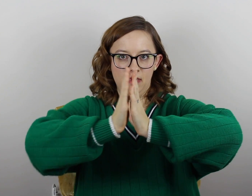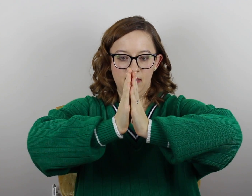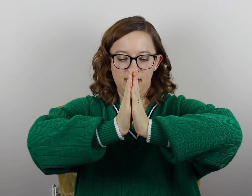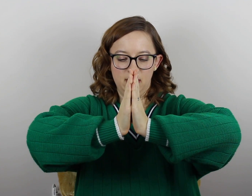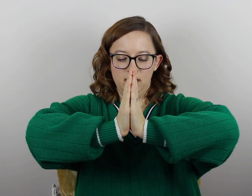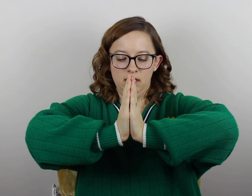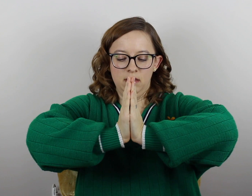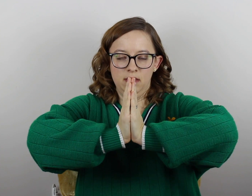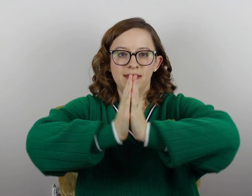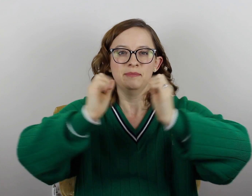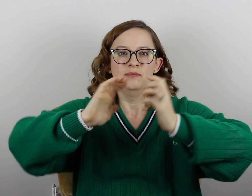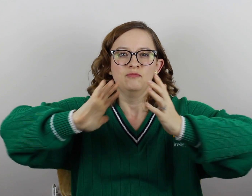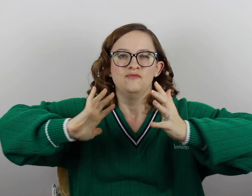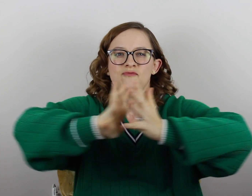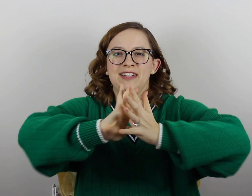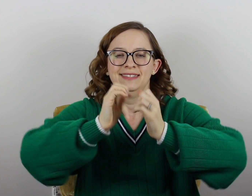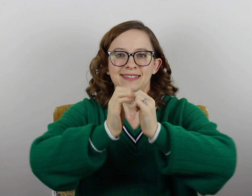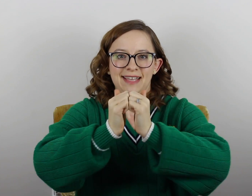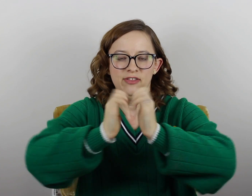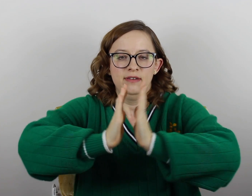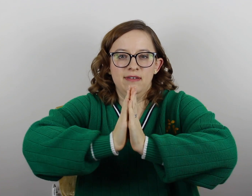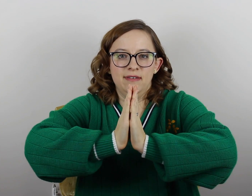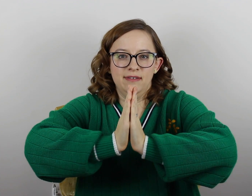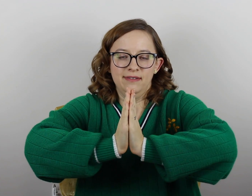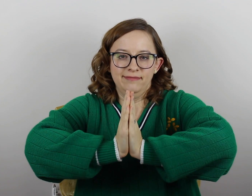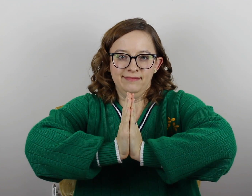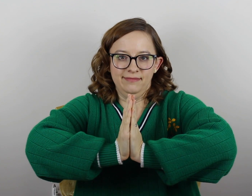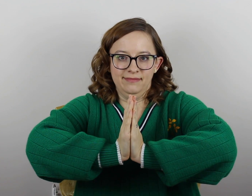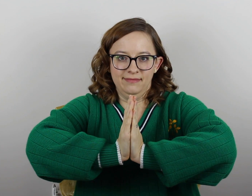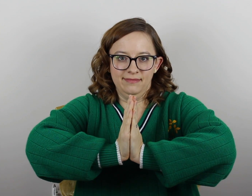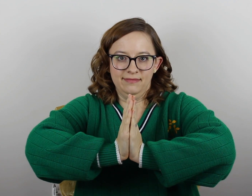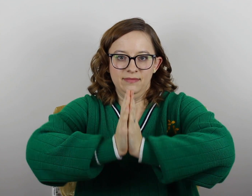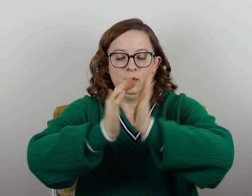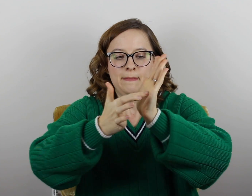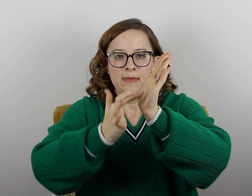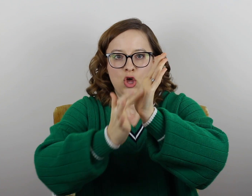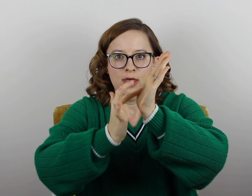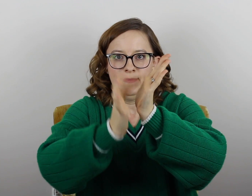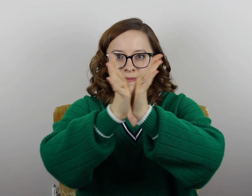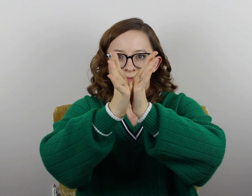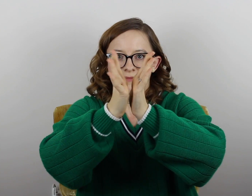Make sure your elbows are all the way horizontal and then press your hands together.